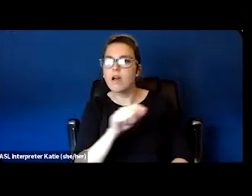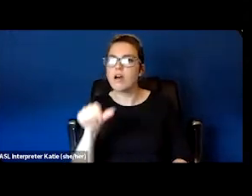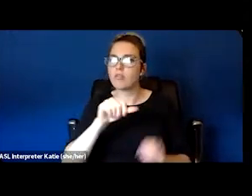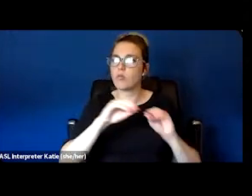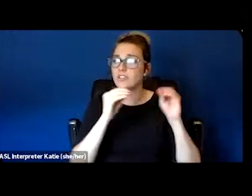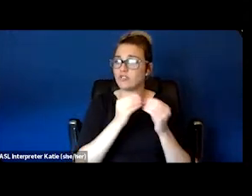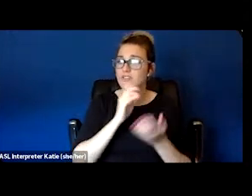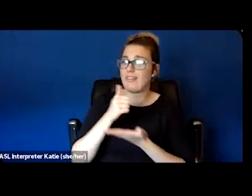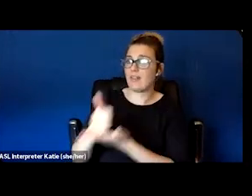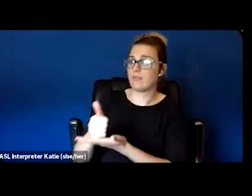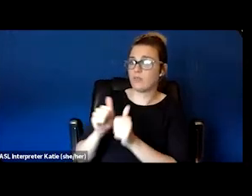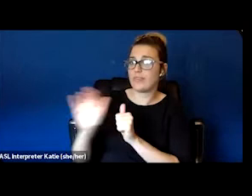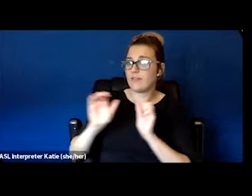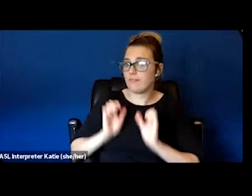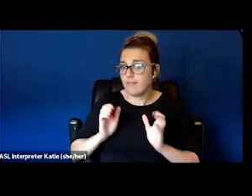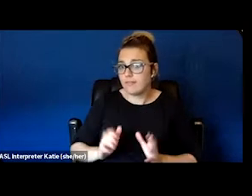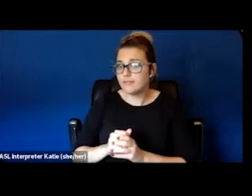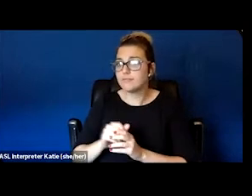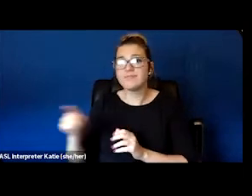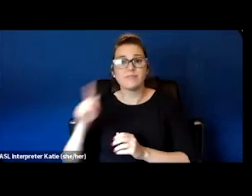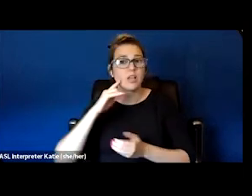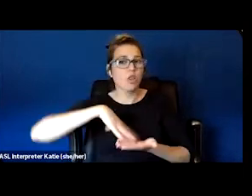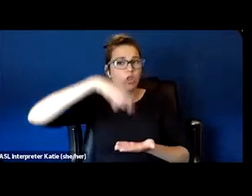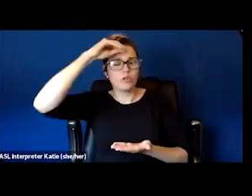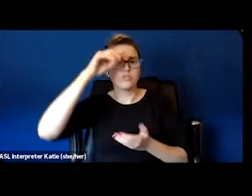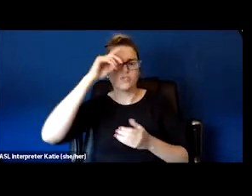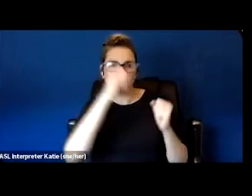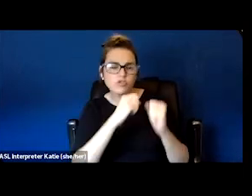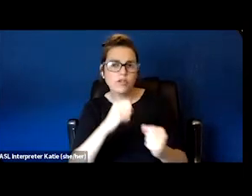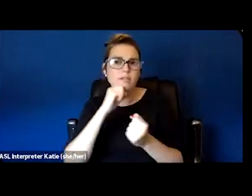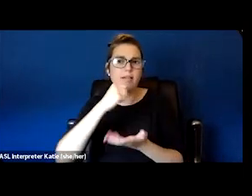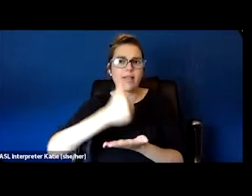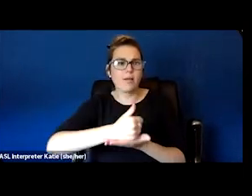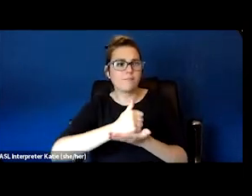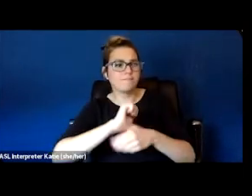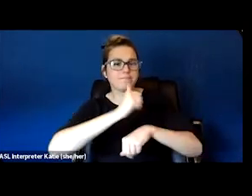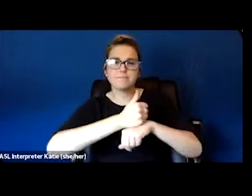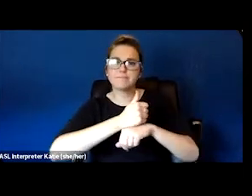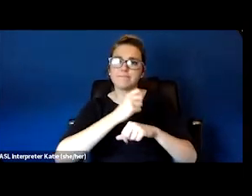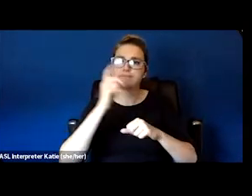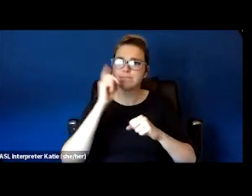Learning strategies, and helping to shape strategies and best practices for responding to homelessness